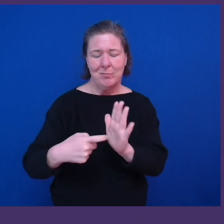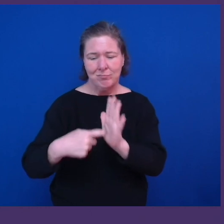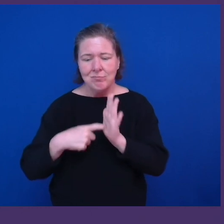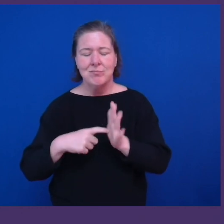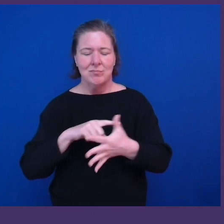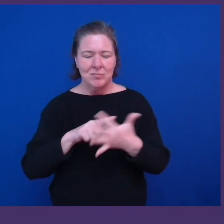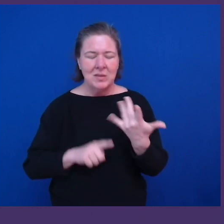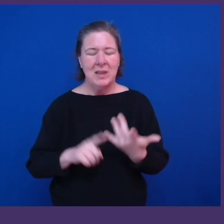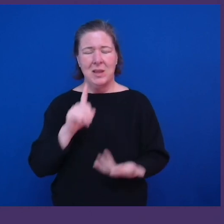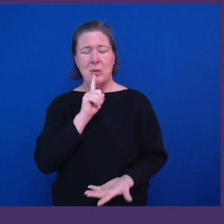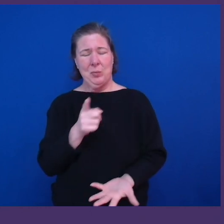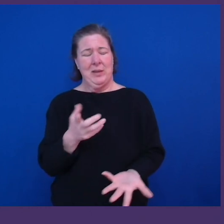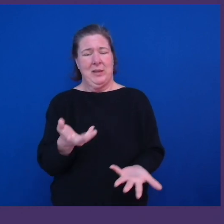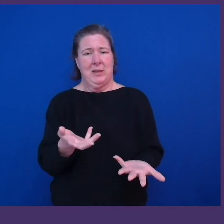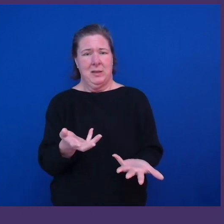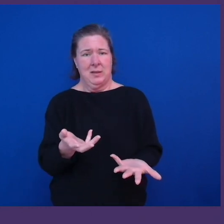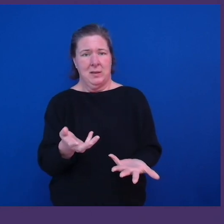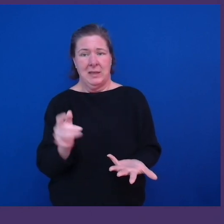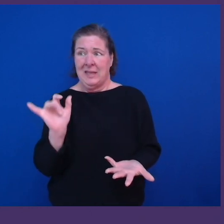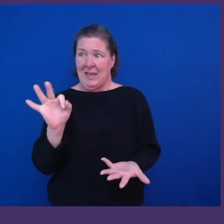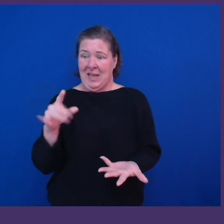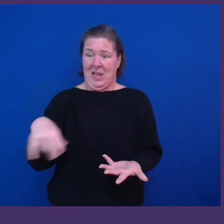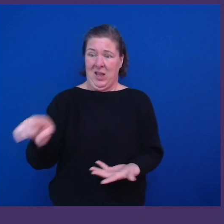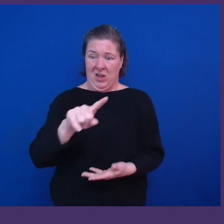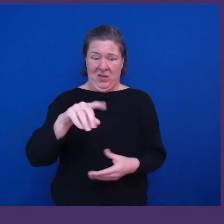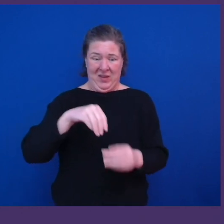that, if you're in a kind of digital-first mode,